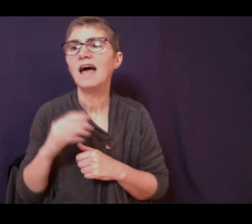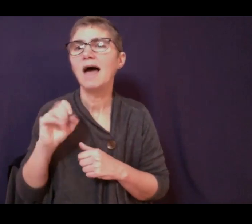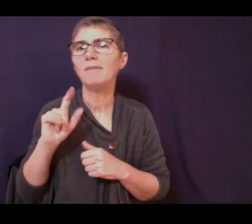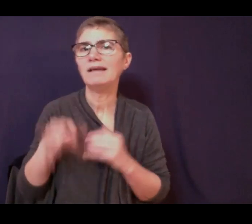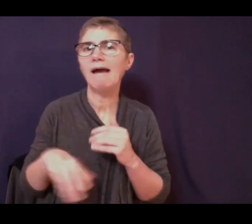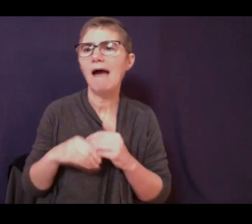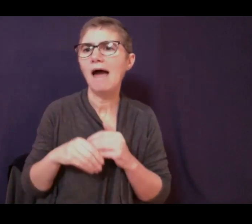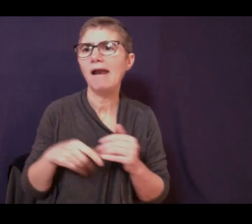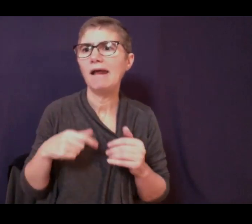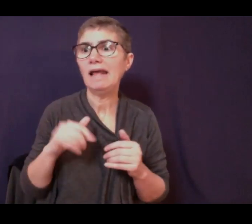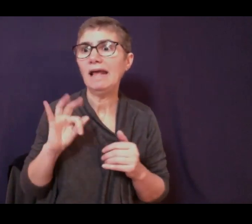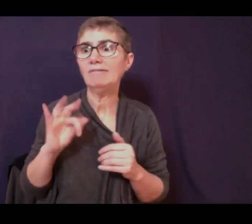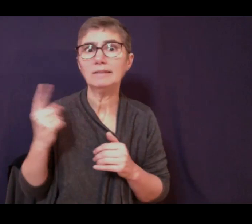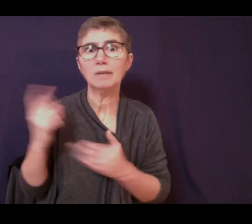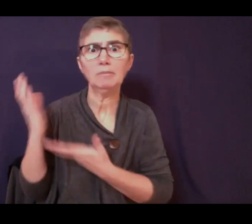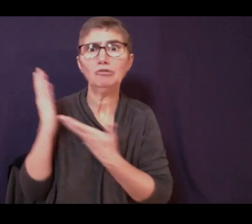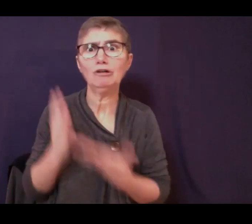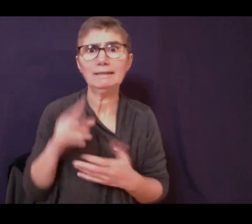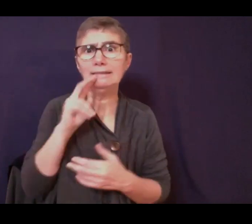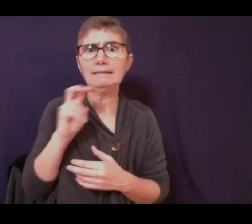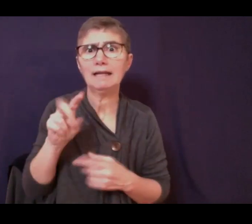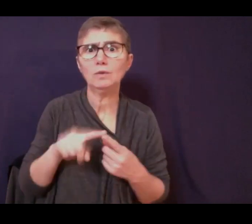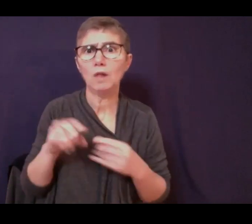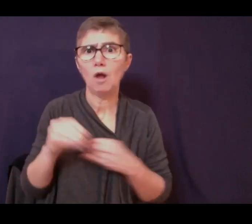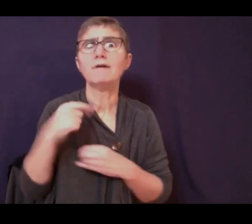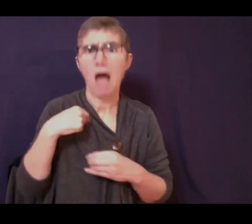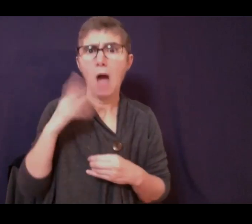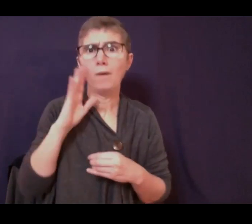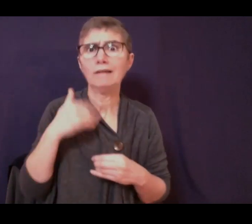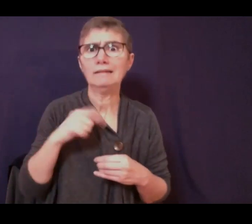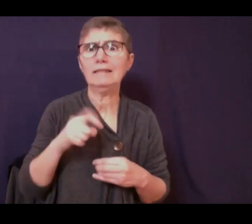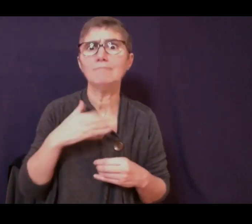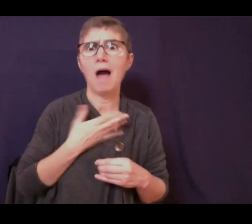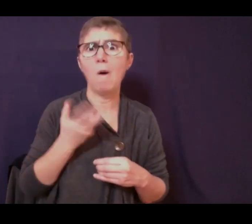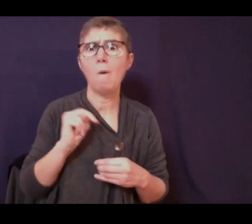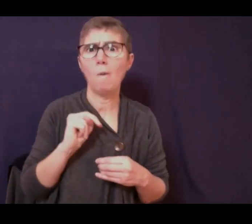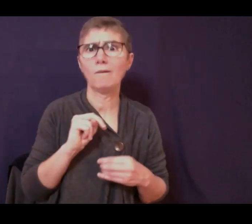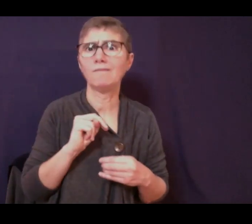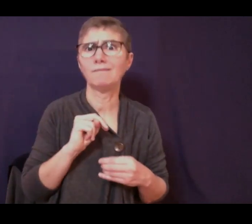yeah so I think with certain animals they're going to be less suited to the workplace